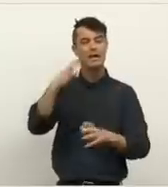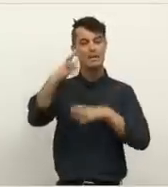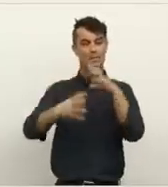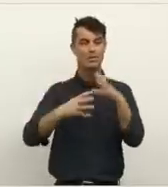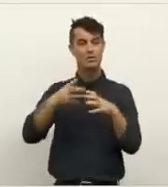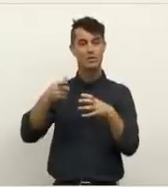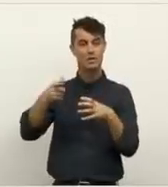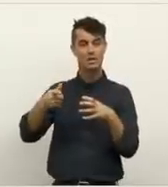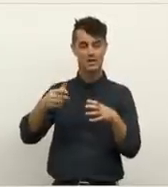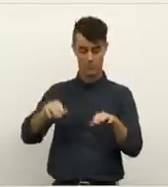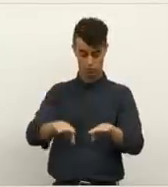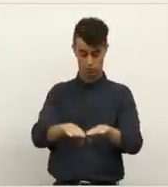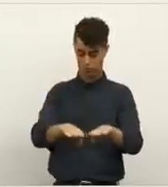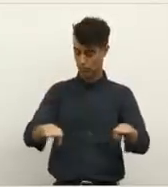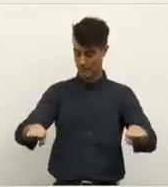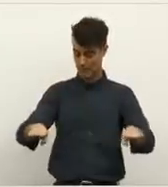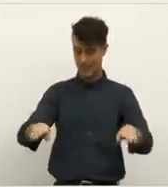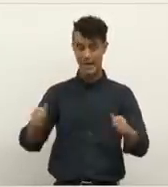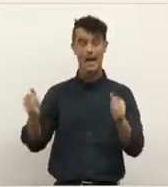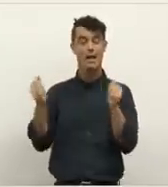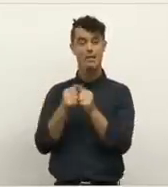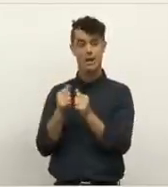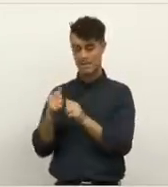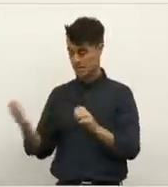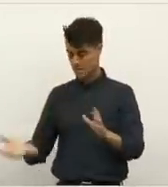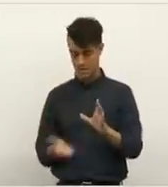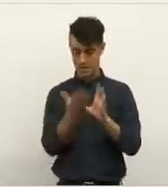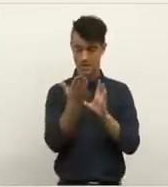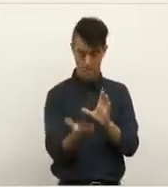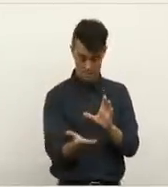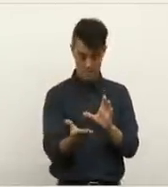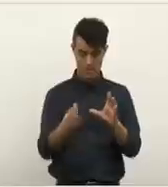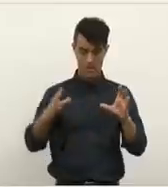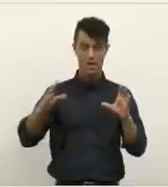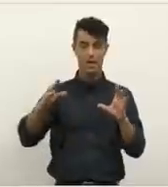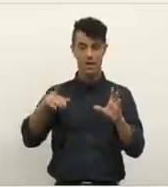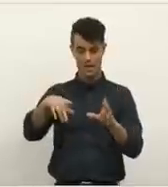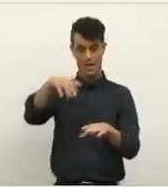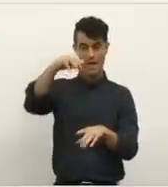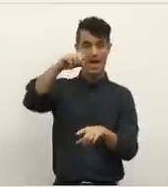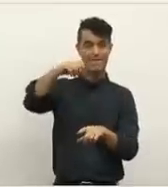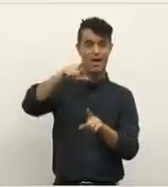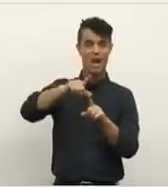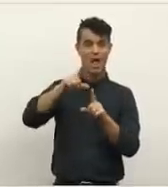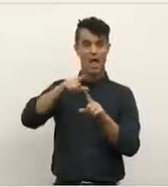you put the piece of paper underneath, it picks up from a camera what's on the tray,